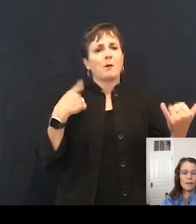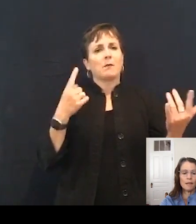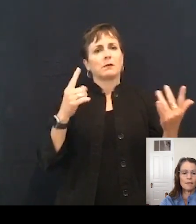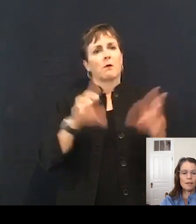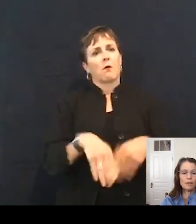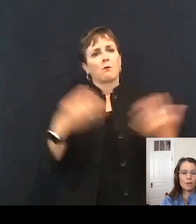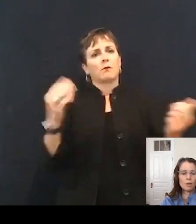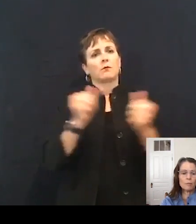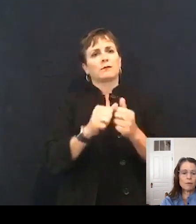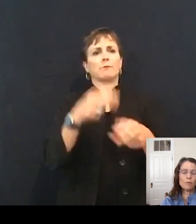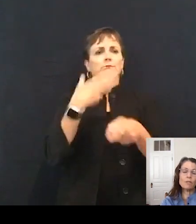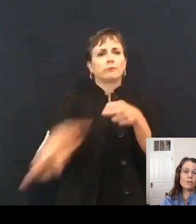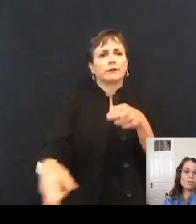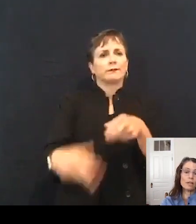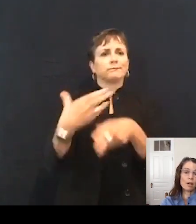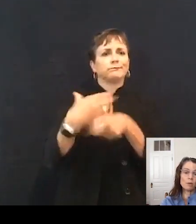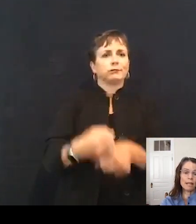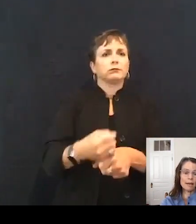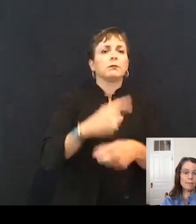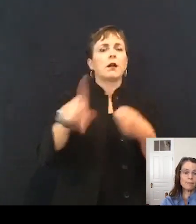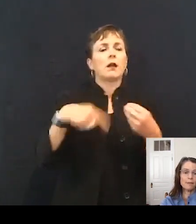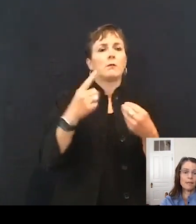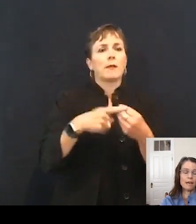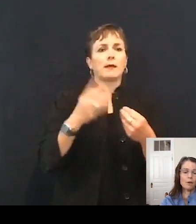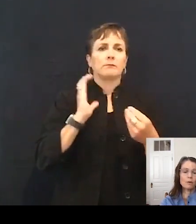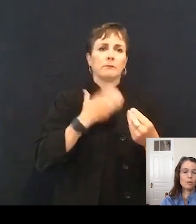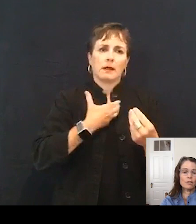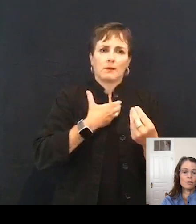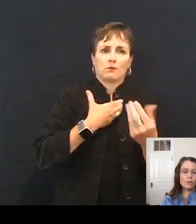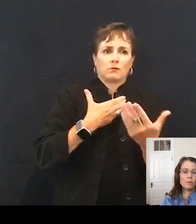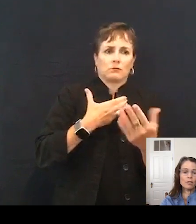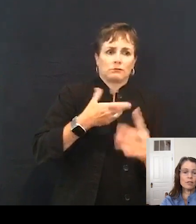Then I'll talk about the research in our lab,